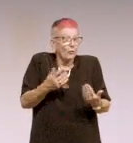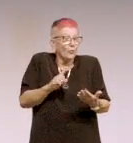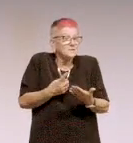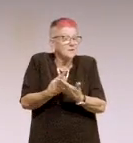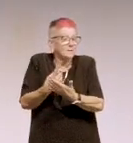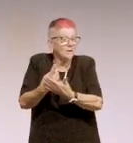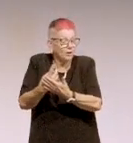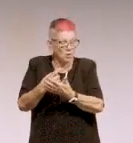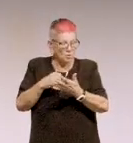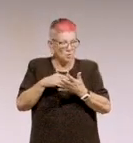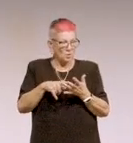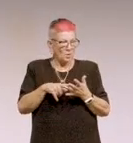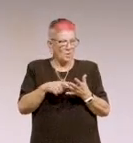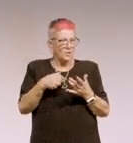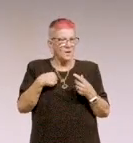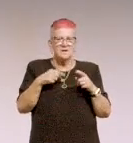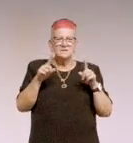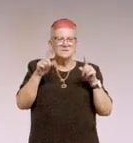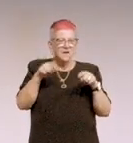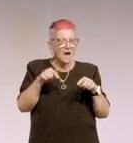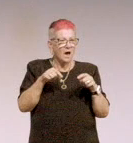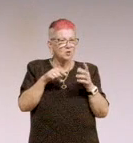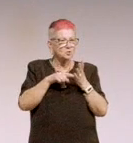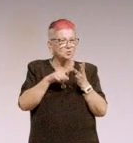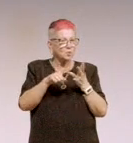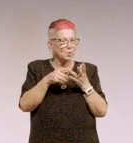So when you start giving your application to the actual users, it